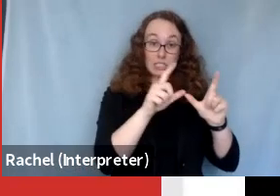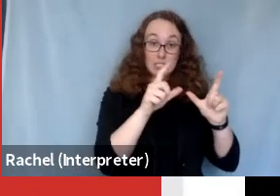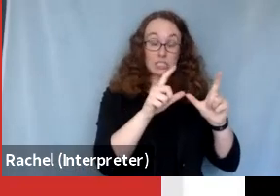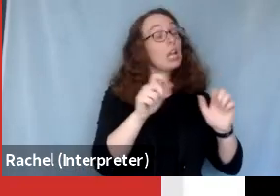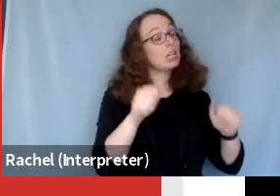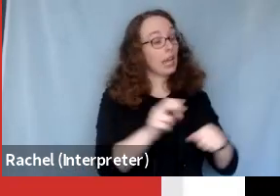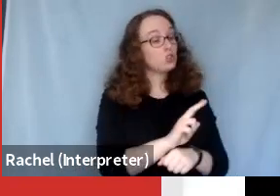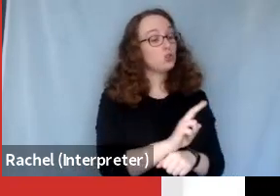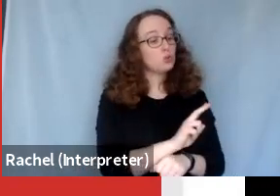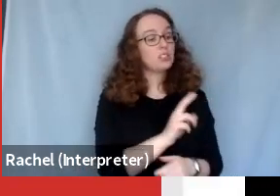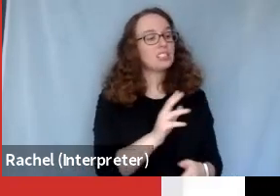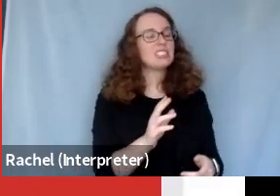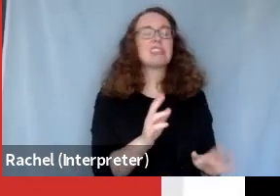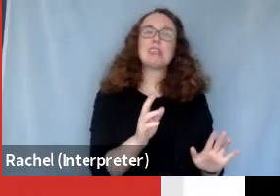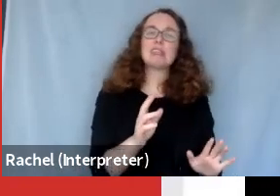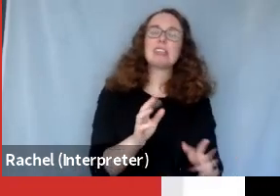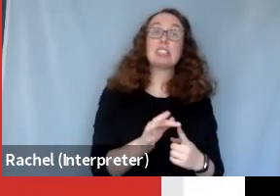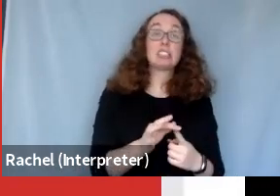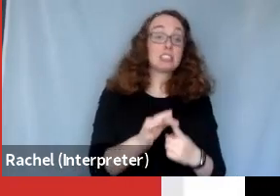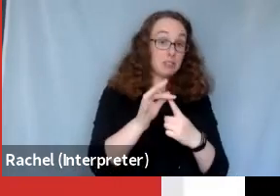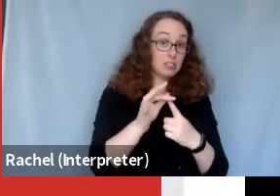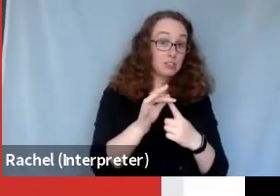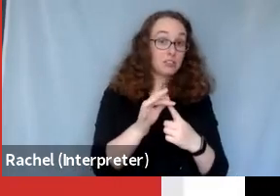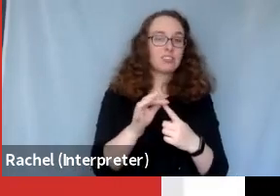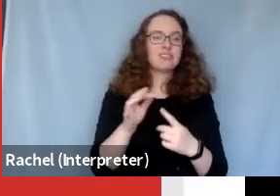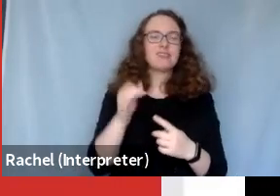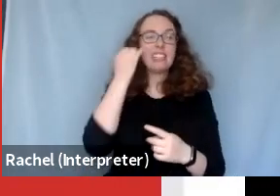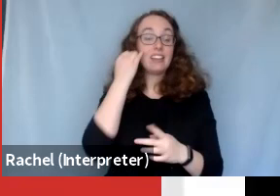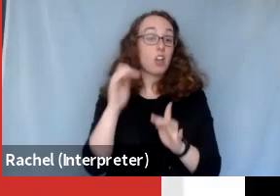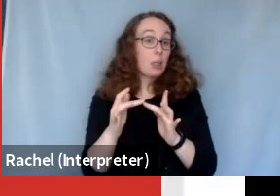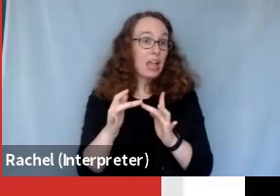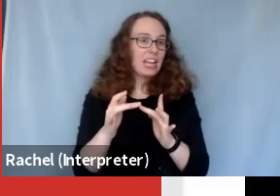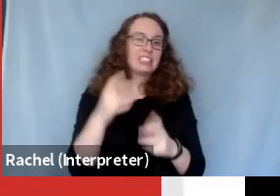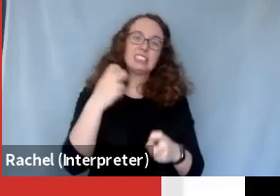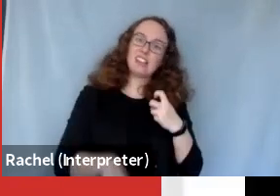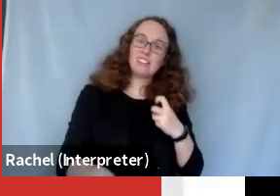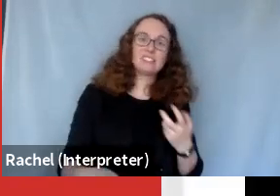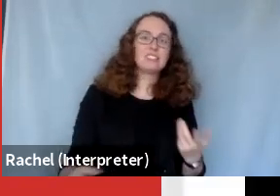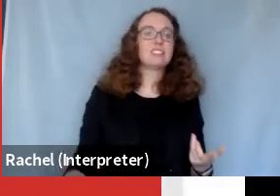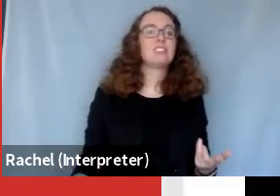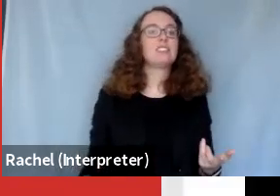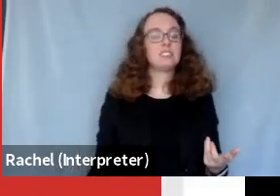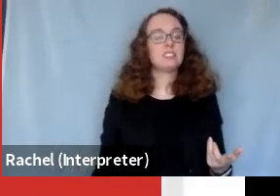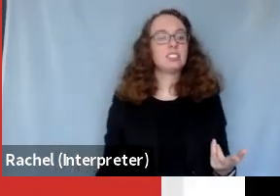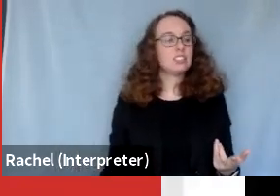The the only exception would be online would be a little difficult because we do have the what triggers your bookstore account